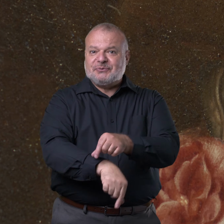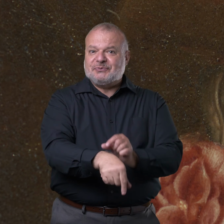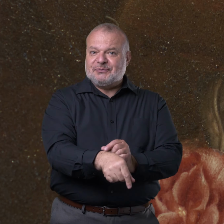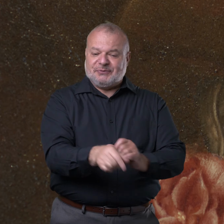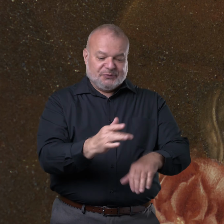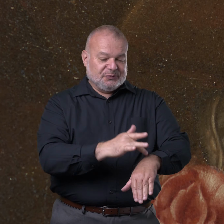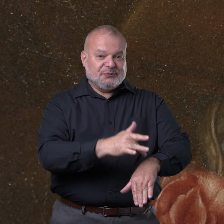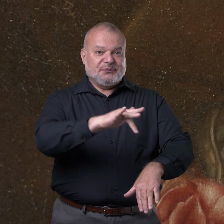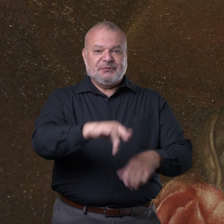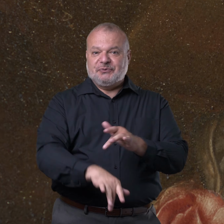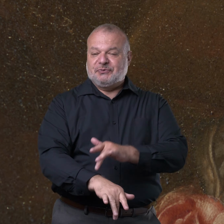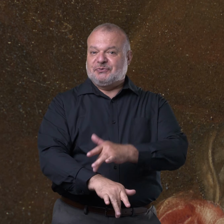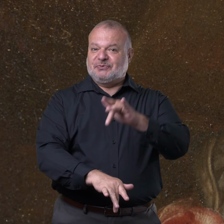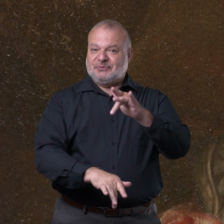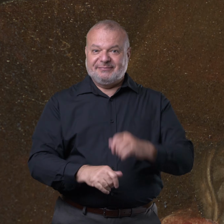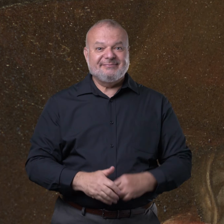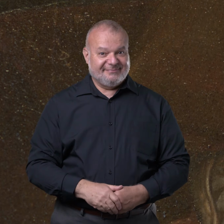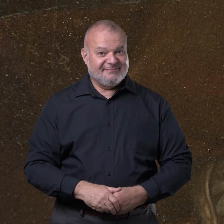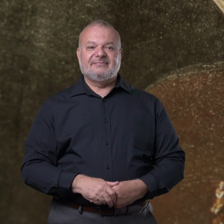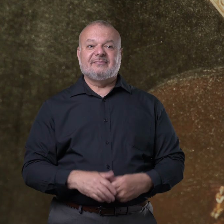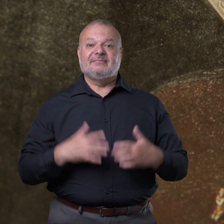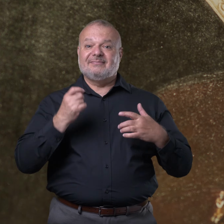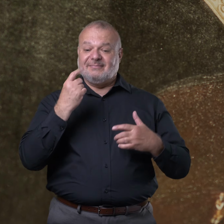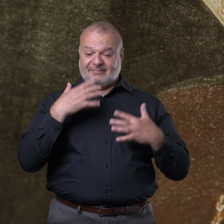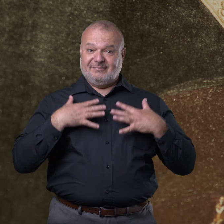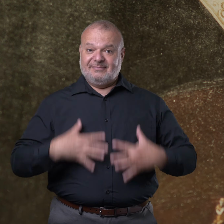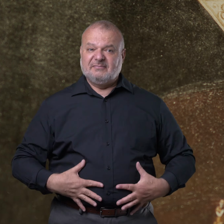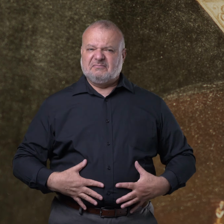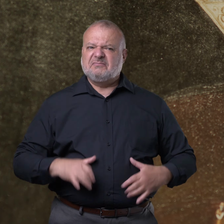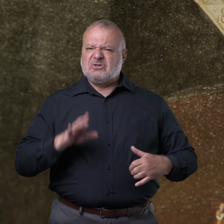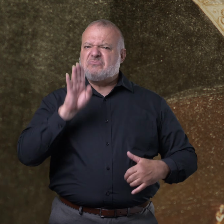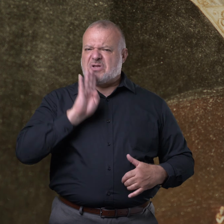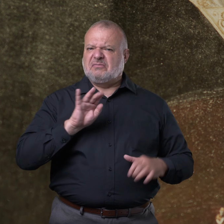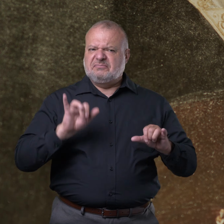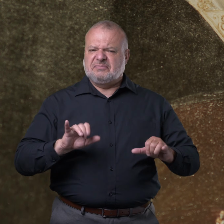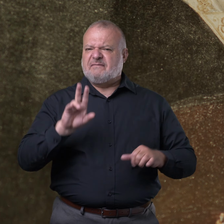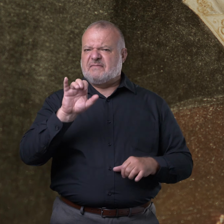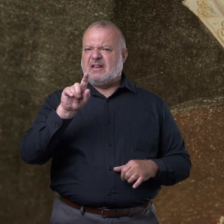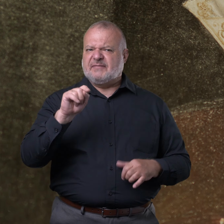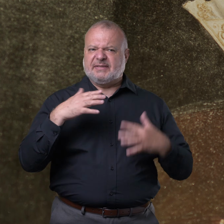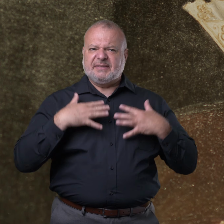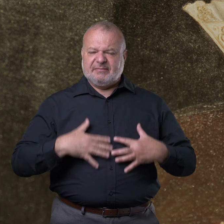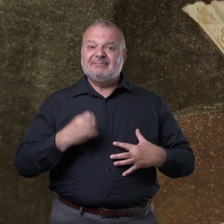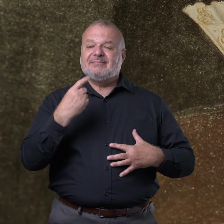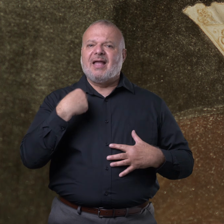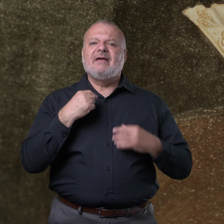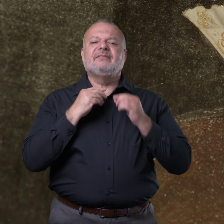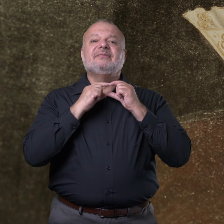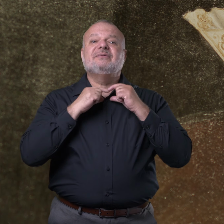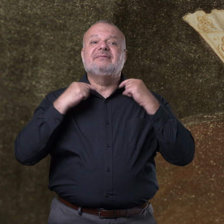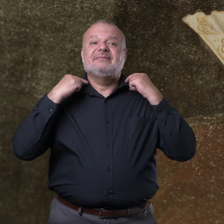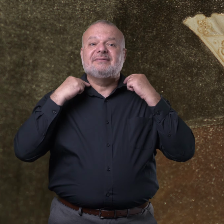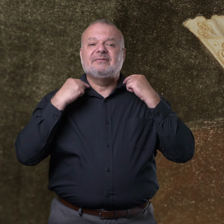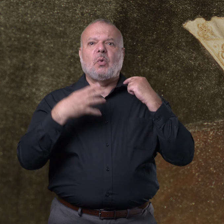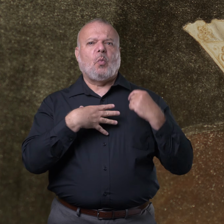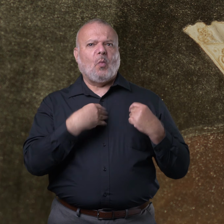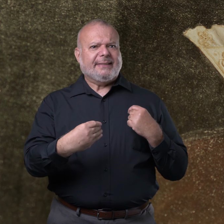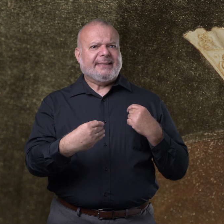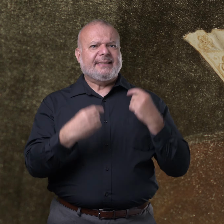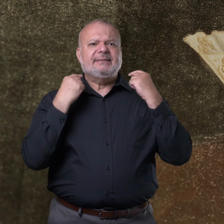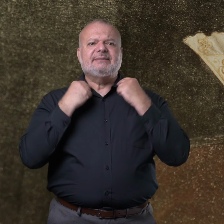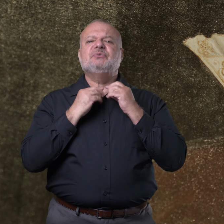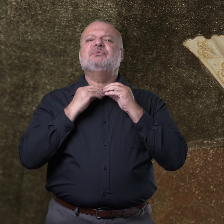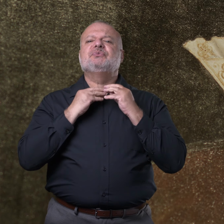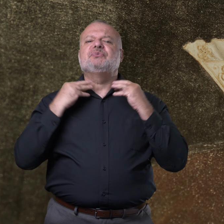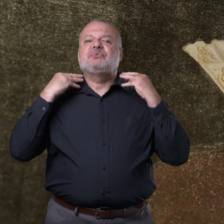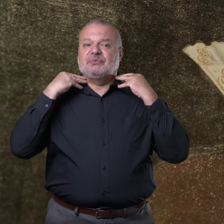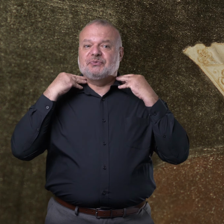The brown velvet over garment has a stand-up collar faced with delicate white lace that